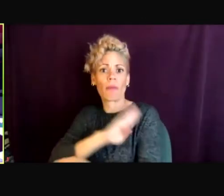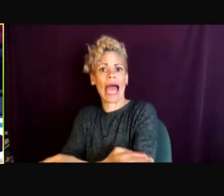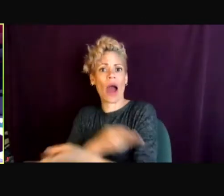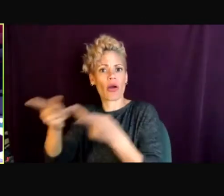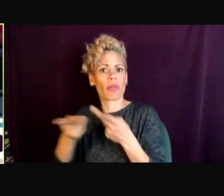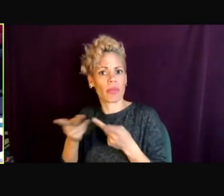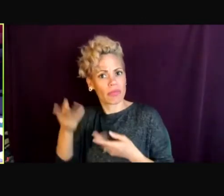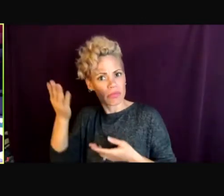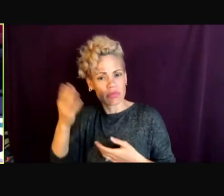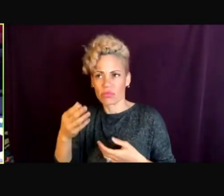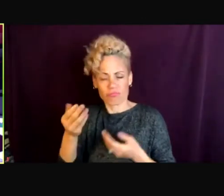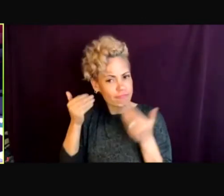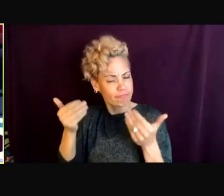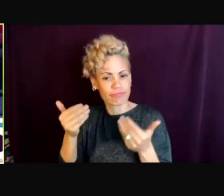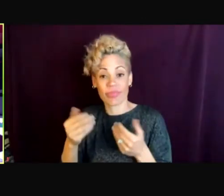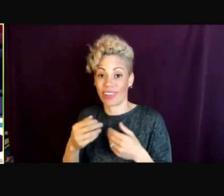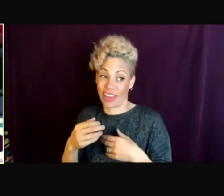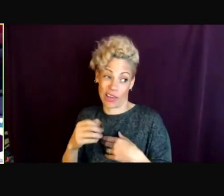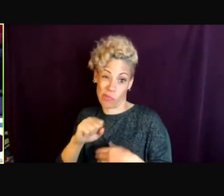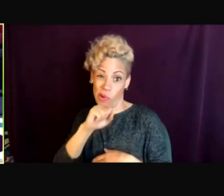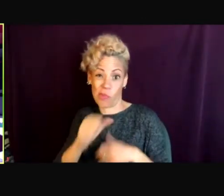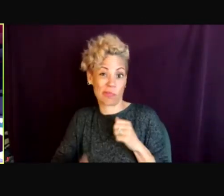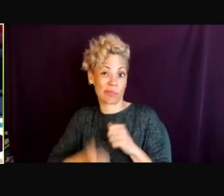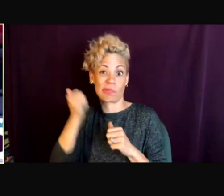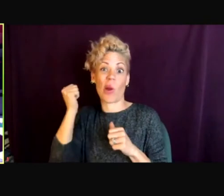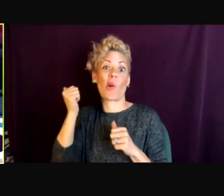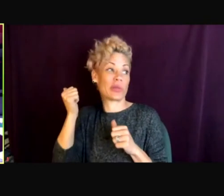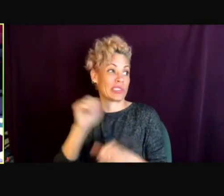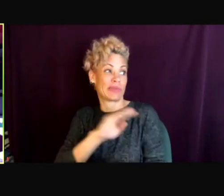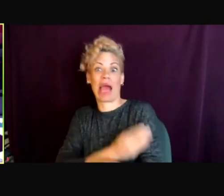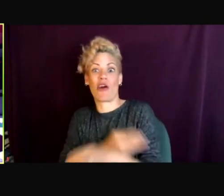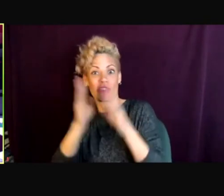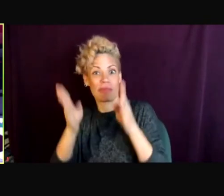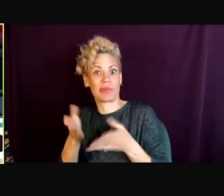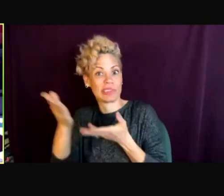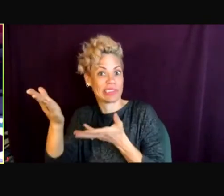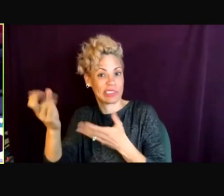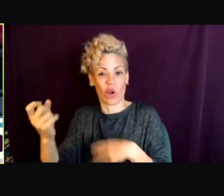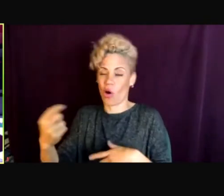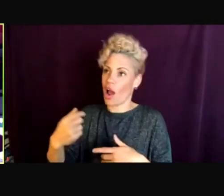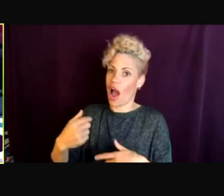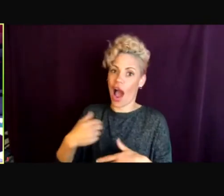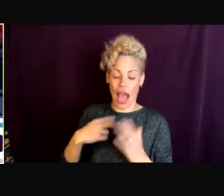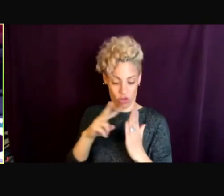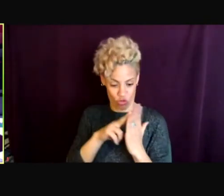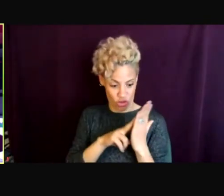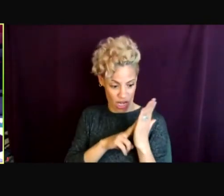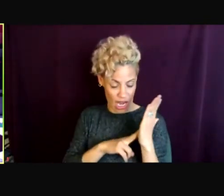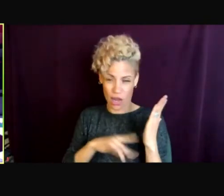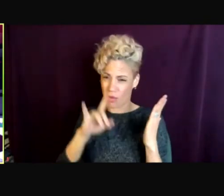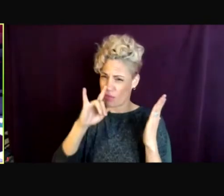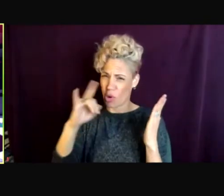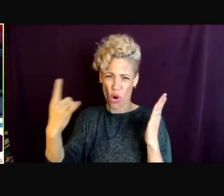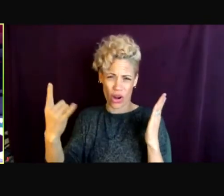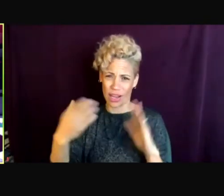So I read the very boring pre-approval speech that the Vatican and the state department